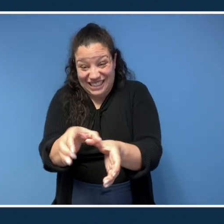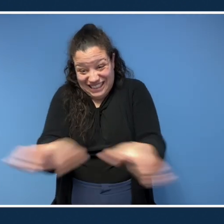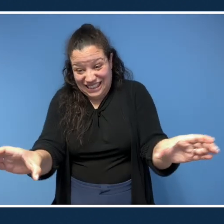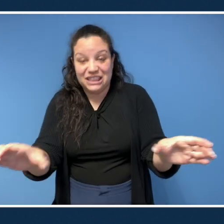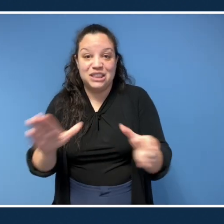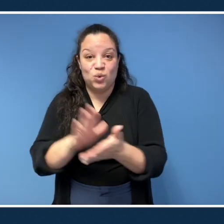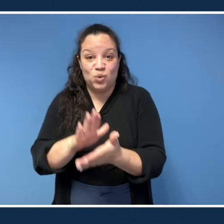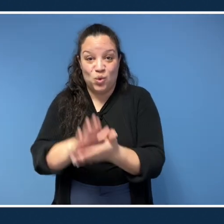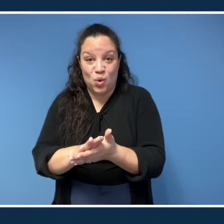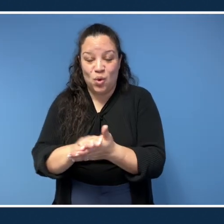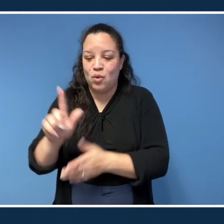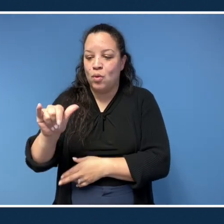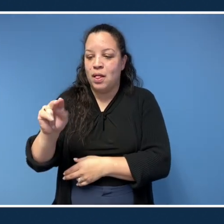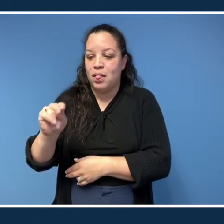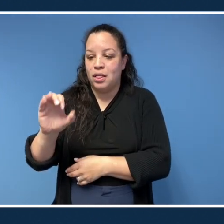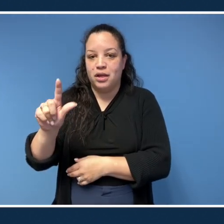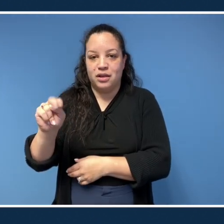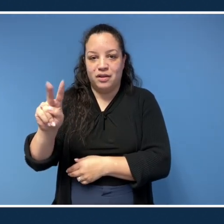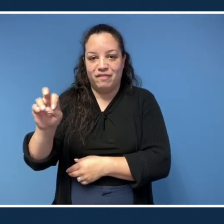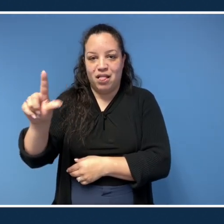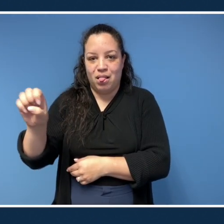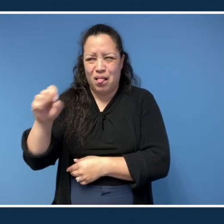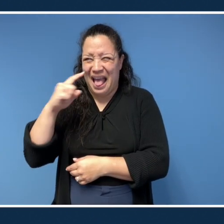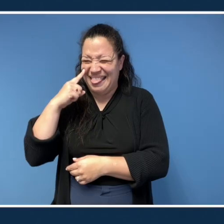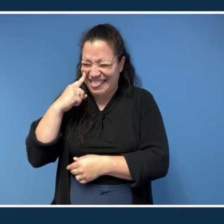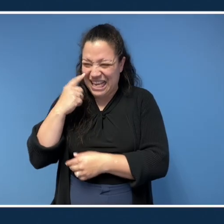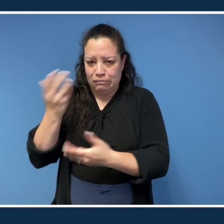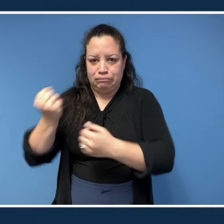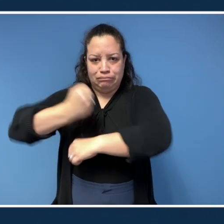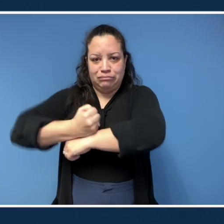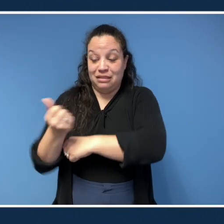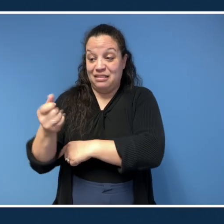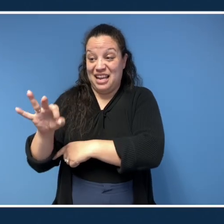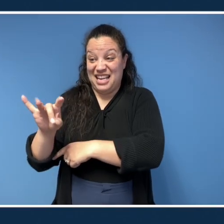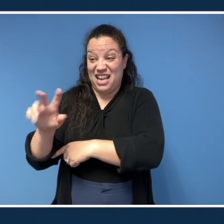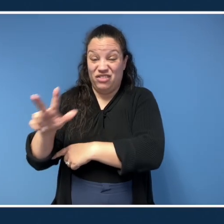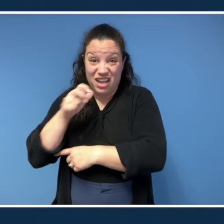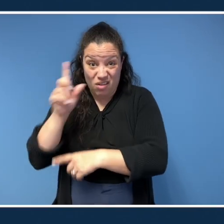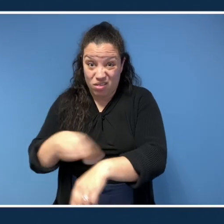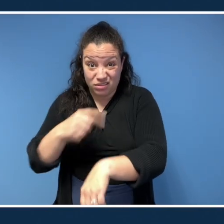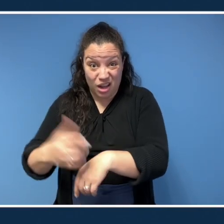The last one that closed in Lincolnville was I believe 1983, Shawn, And that's not that long ago. So just a reality for how,